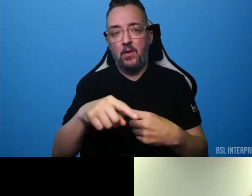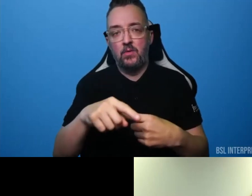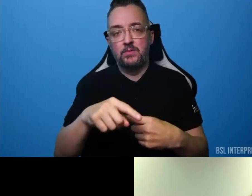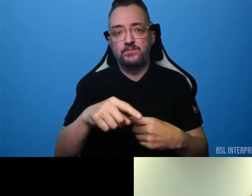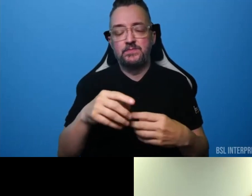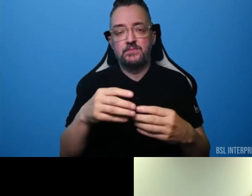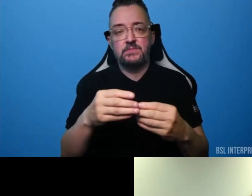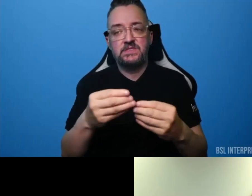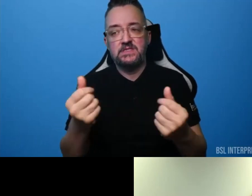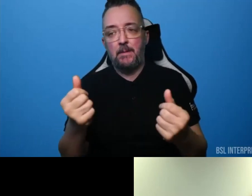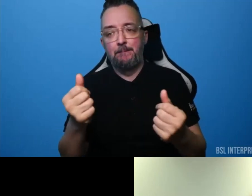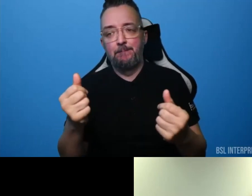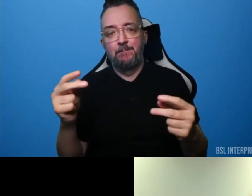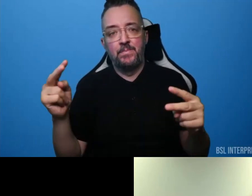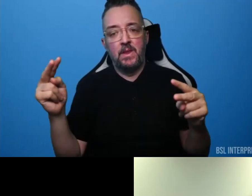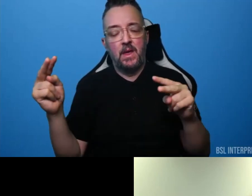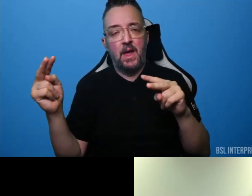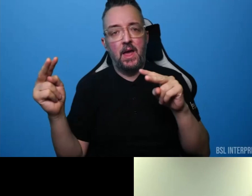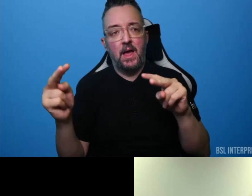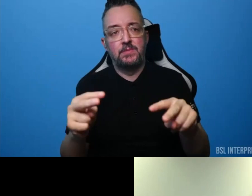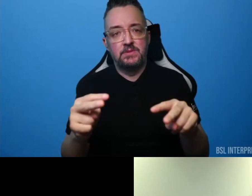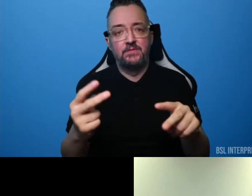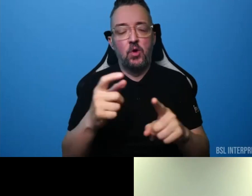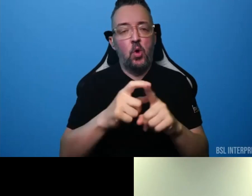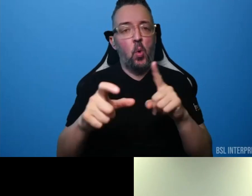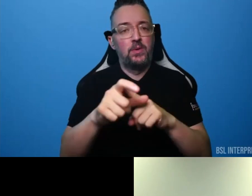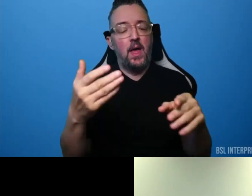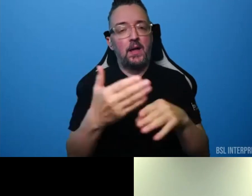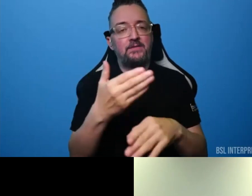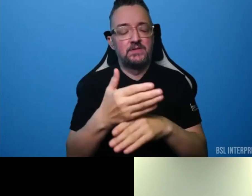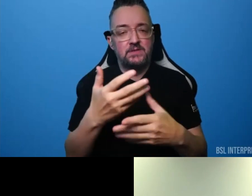which community activists wanted to be emphasized